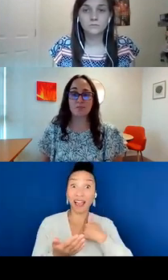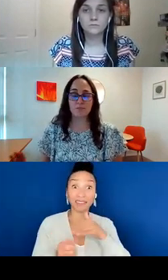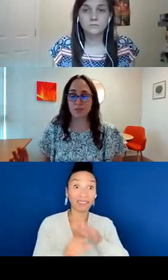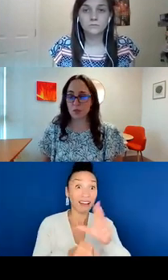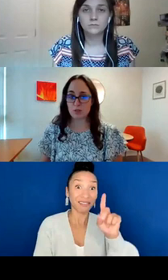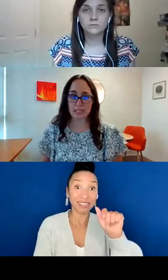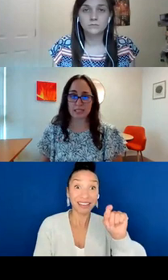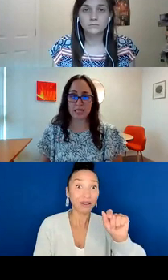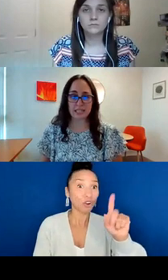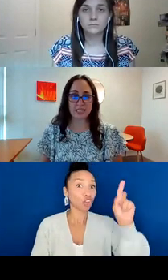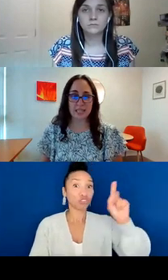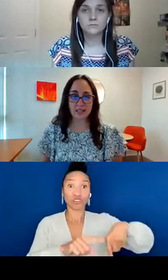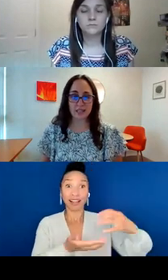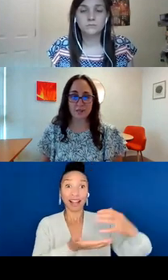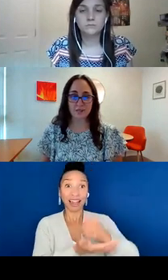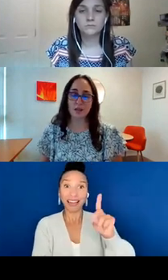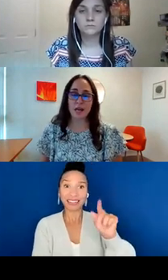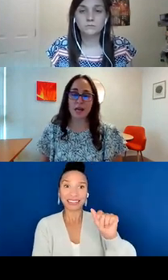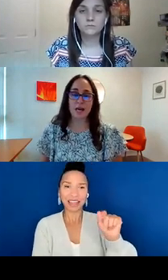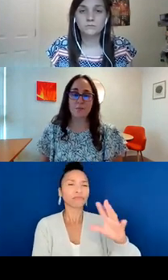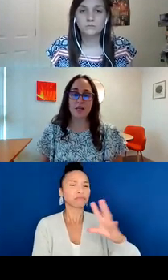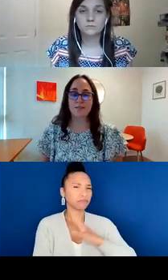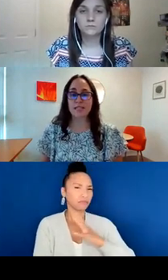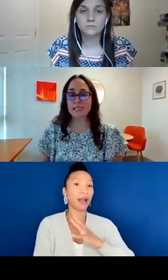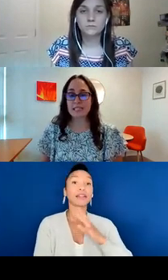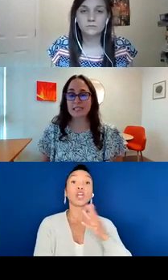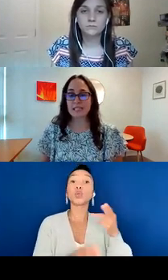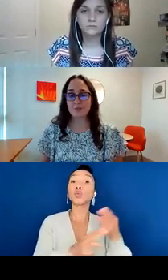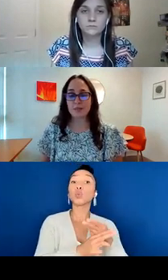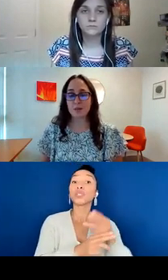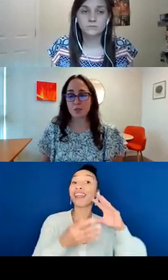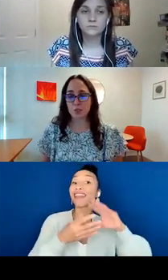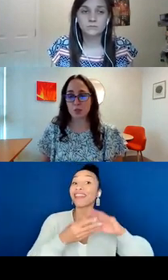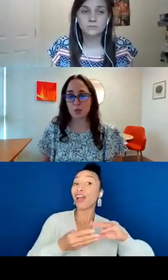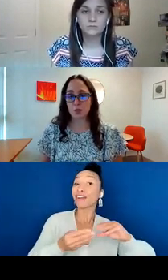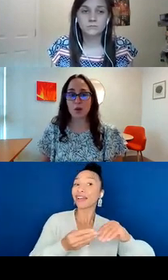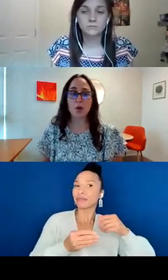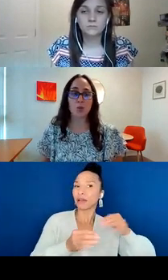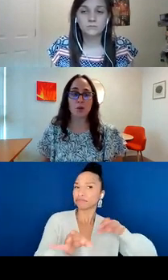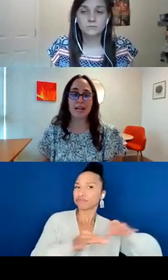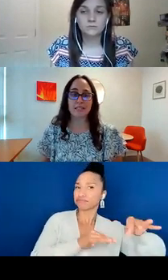Please discuss that in the narrative. But if that data does become due,